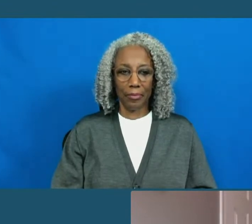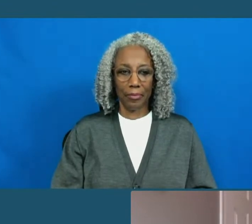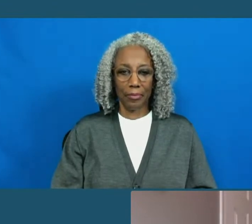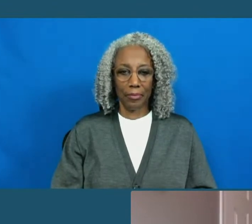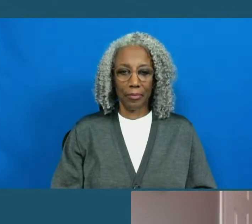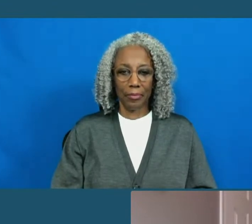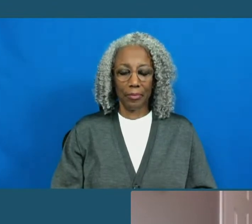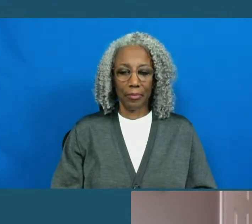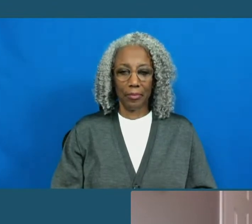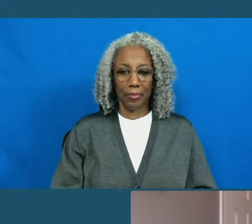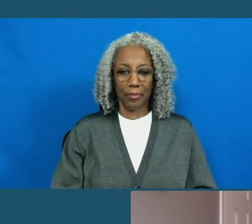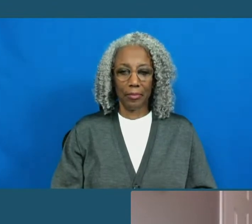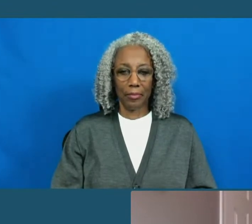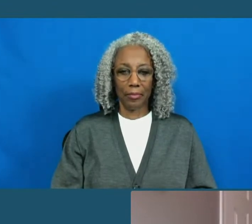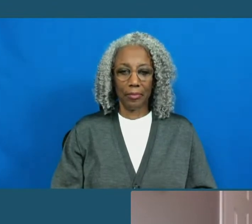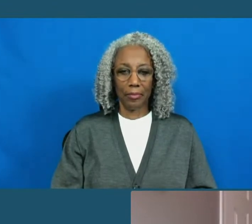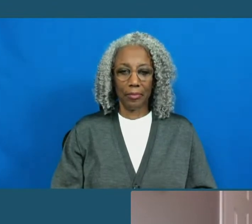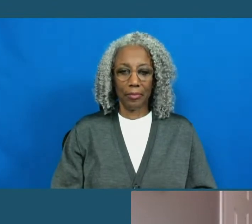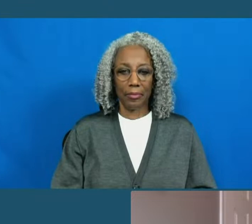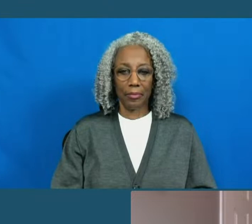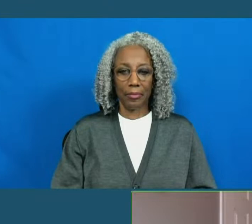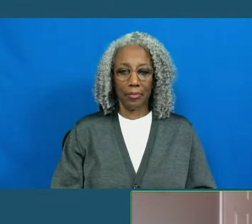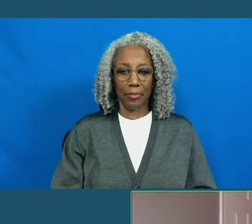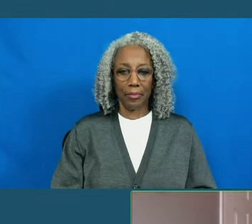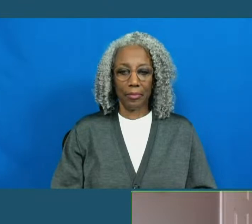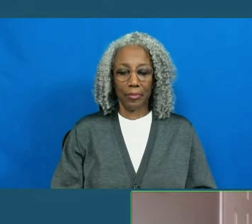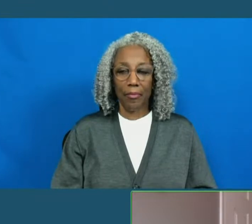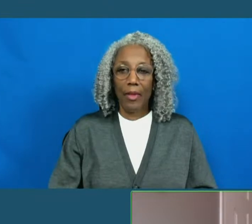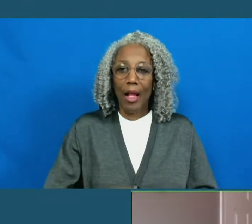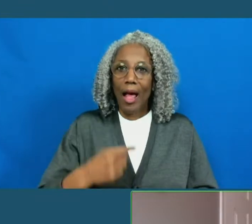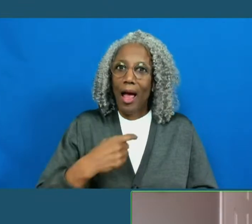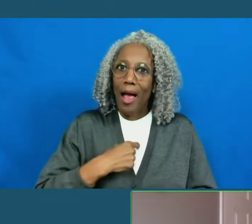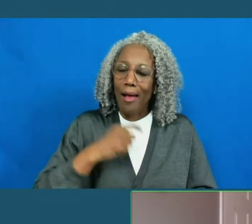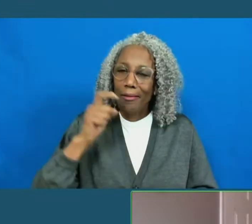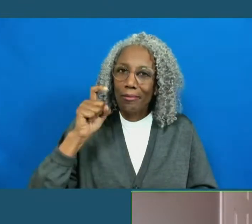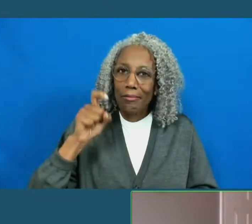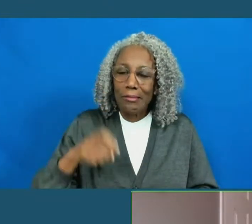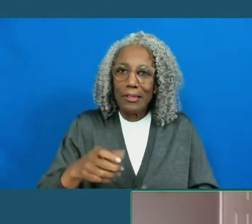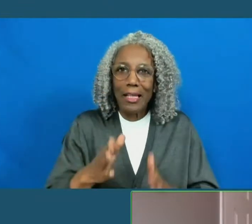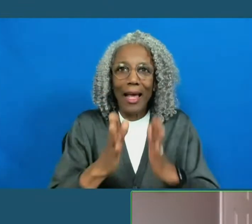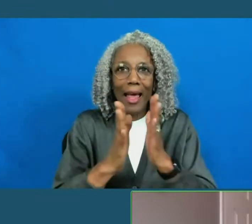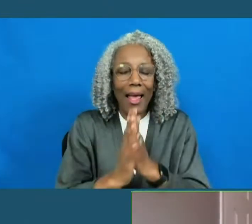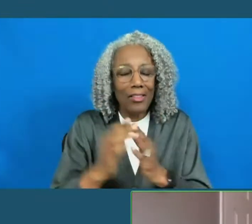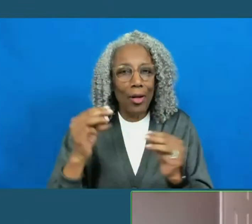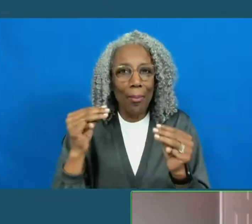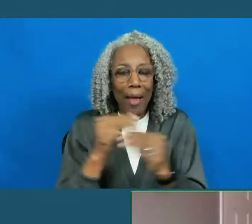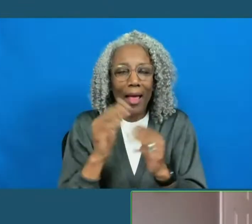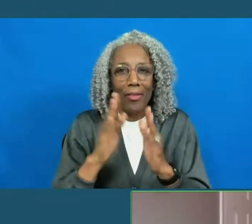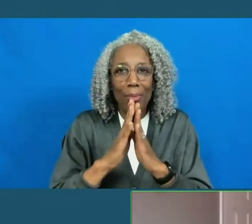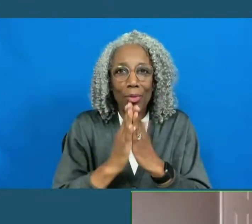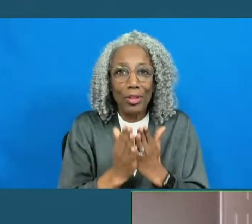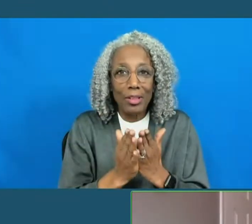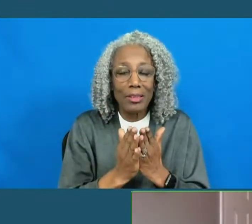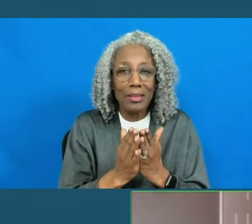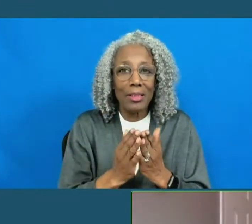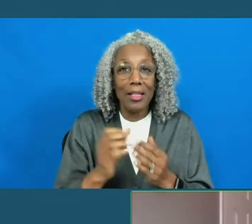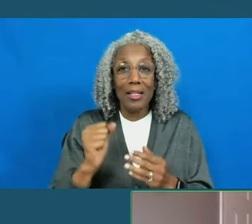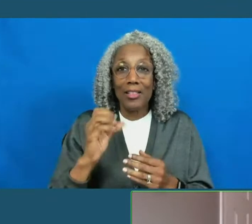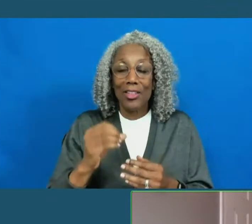mathematical me practical Harral